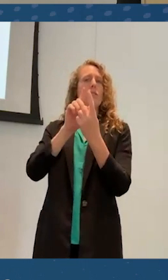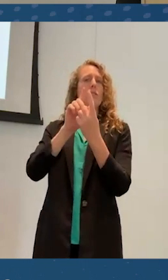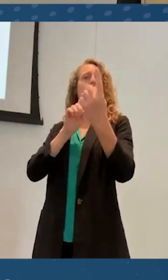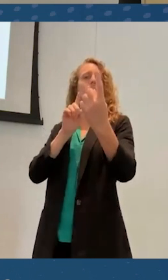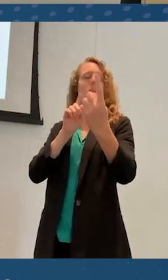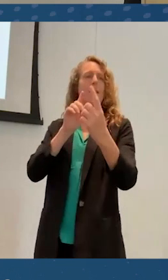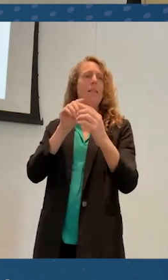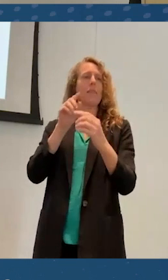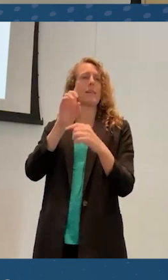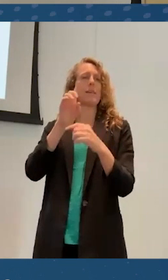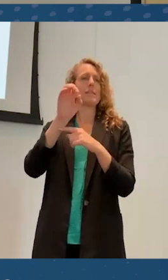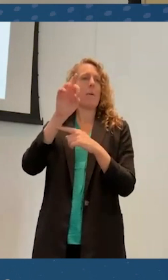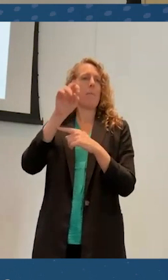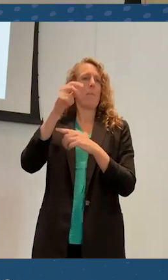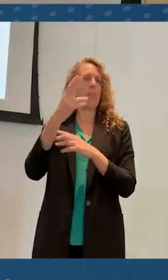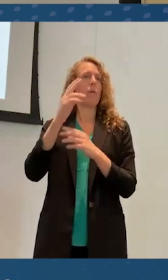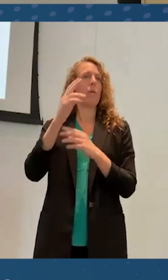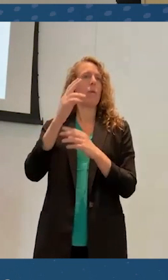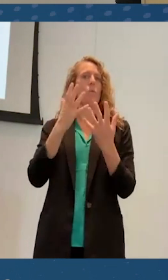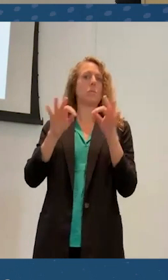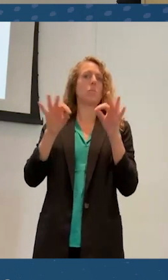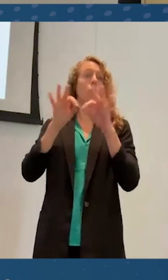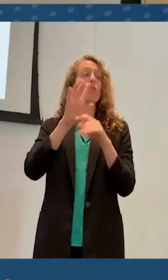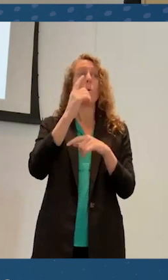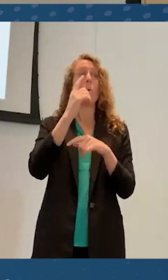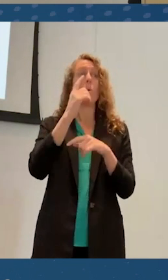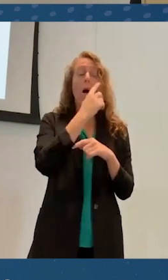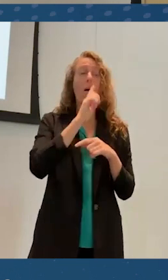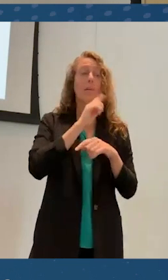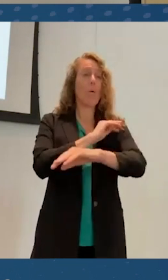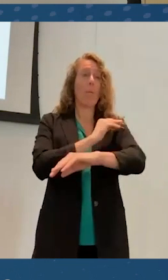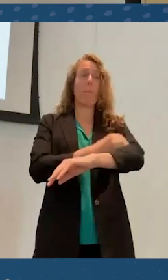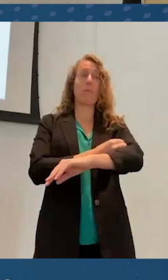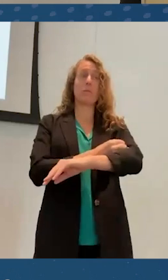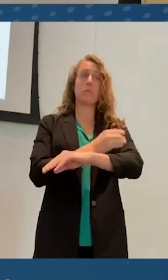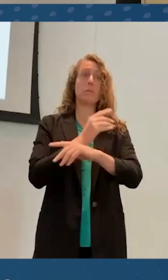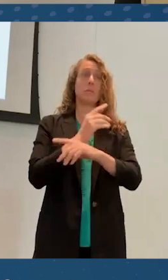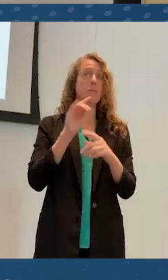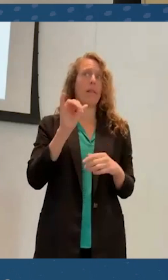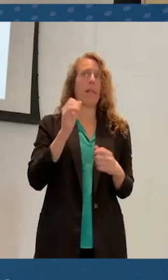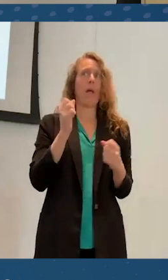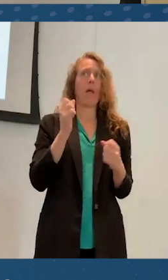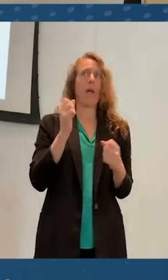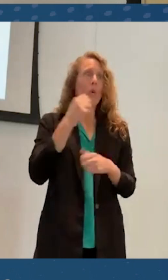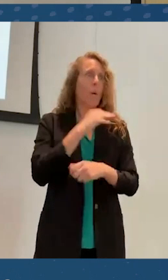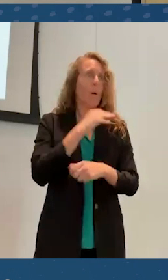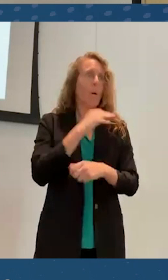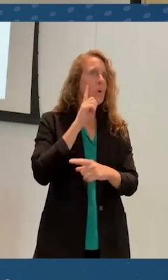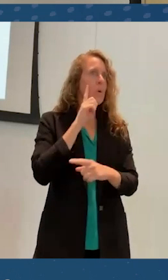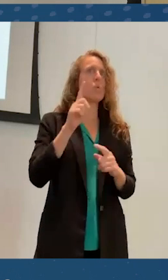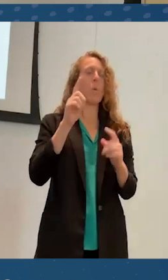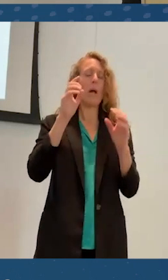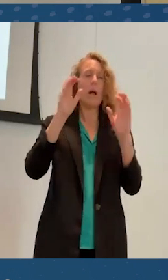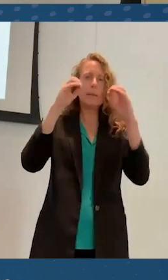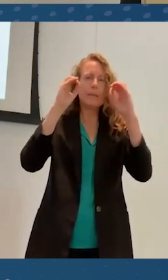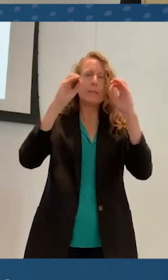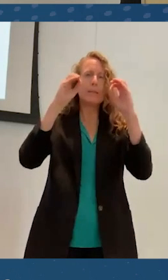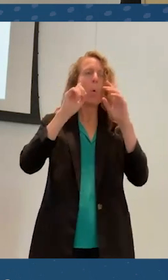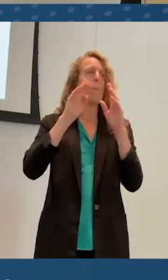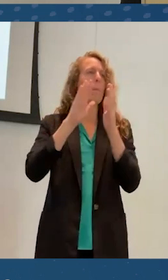And like any other muscle, they get tired from repeated use. By placing the subtitles at the same depth as the speaker,